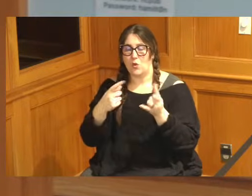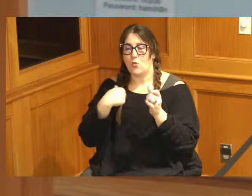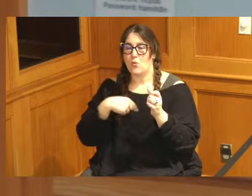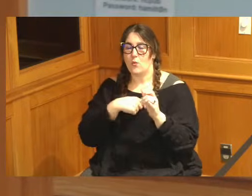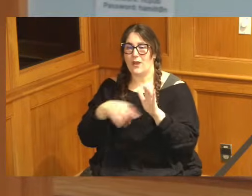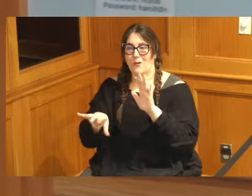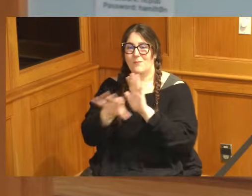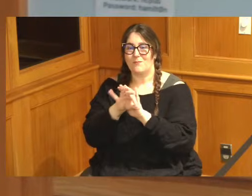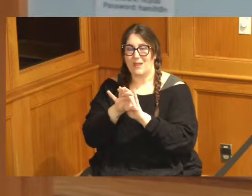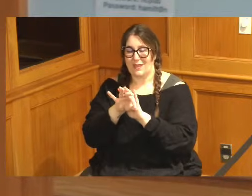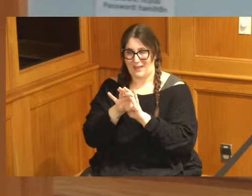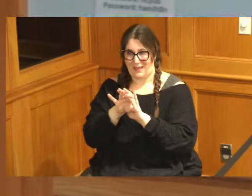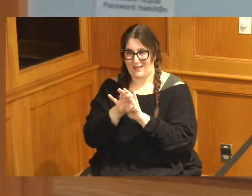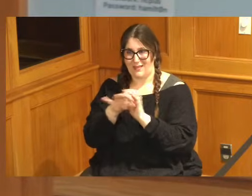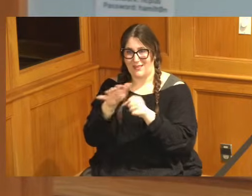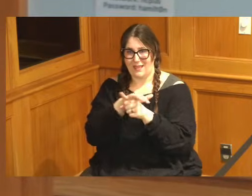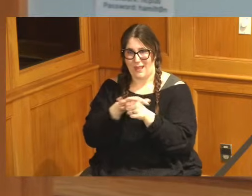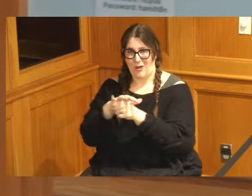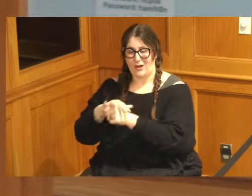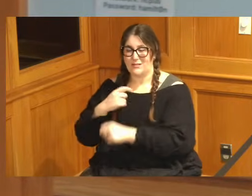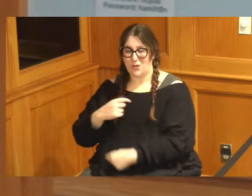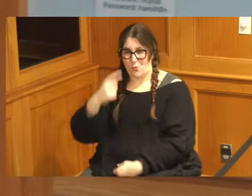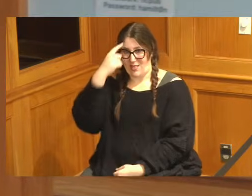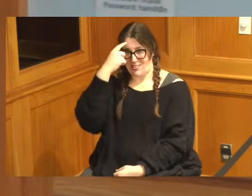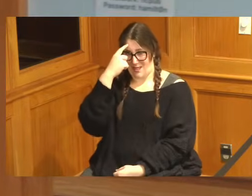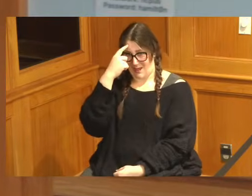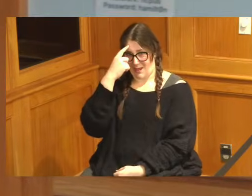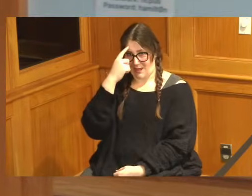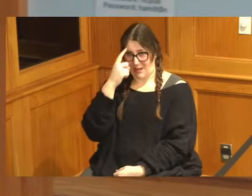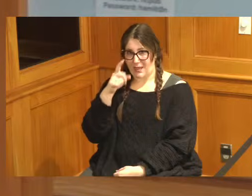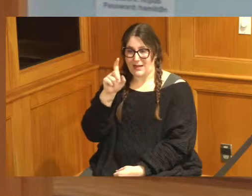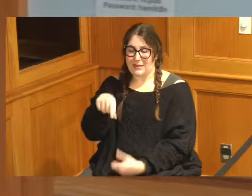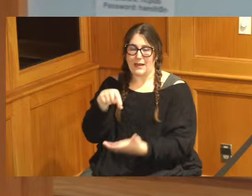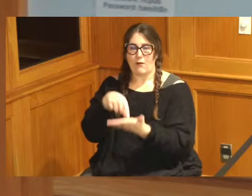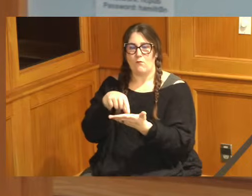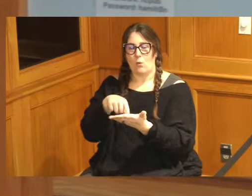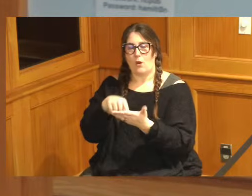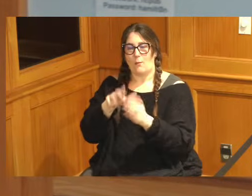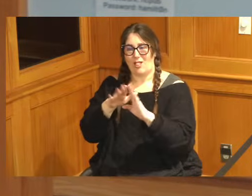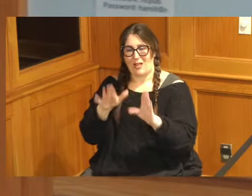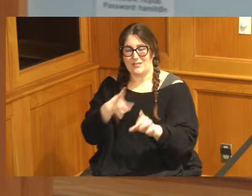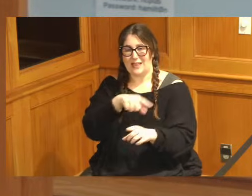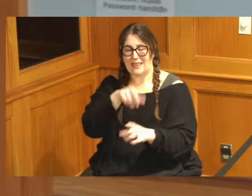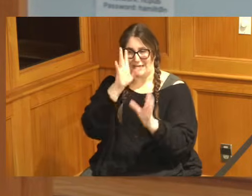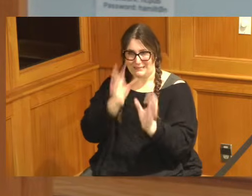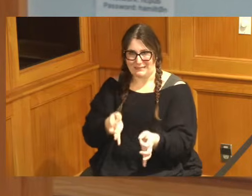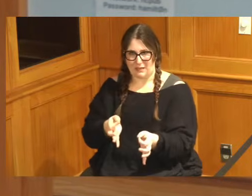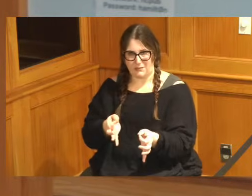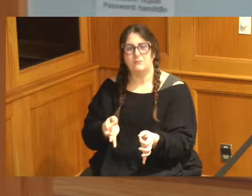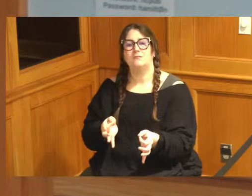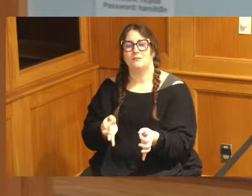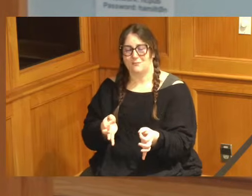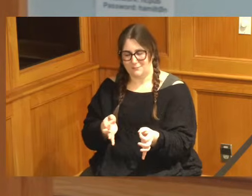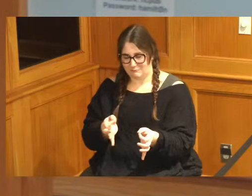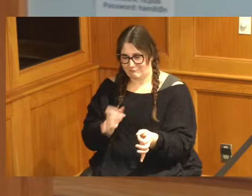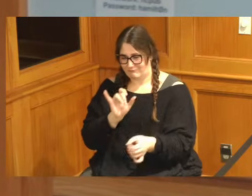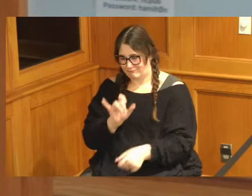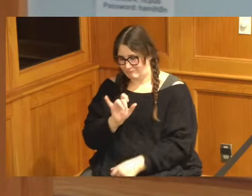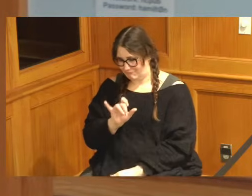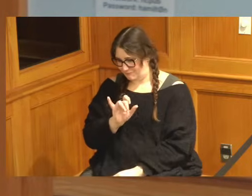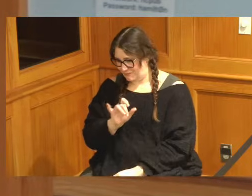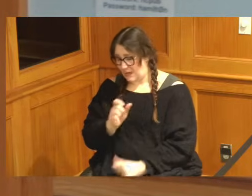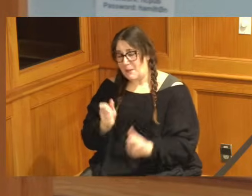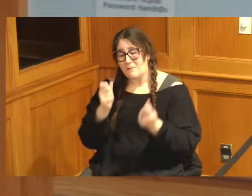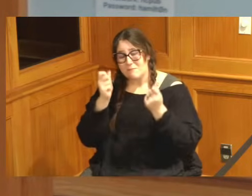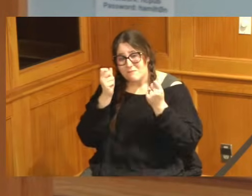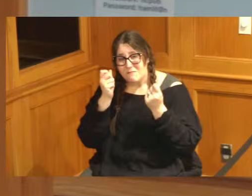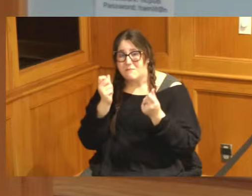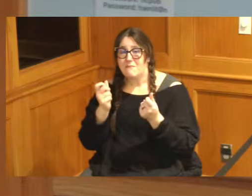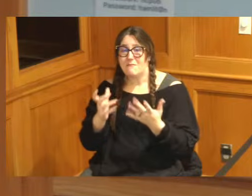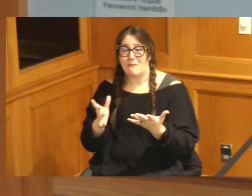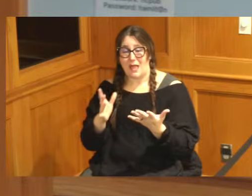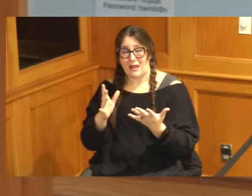around the state that we think need affordable housing. And so many of those are in county